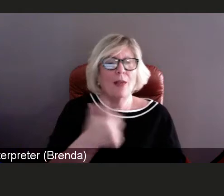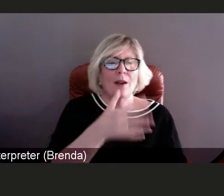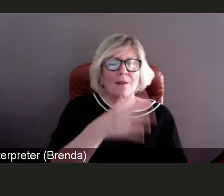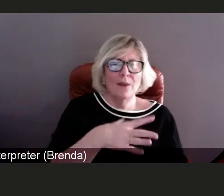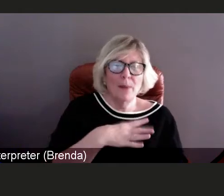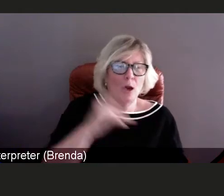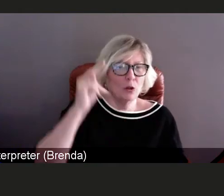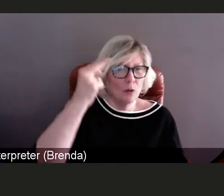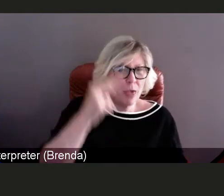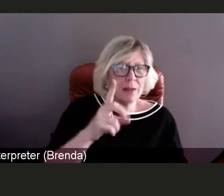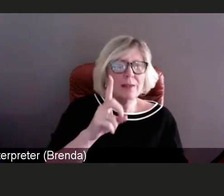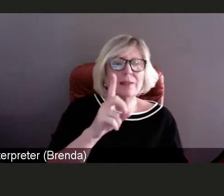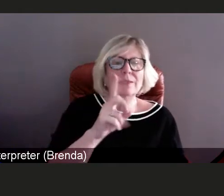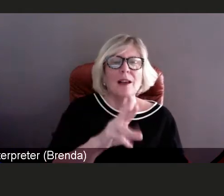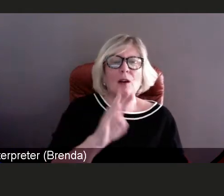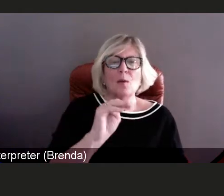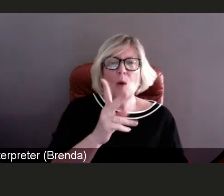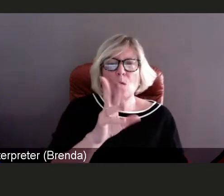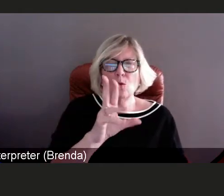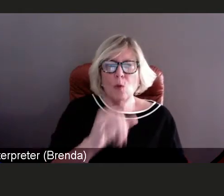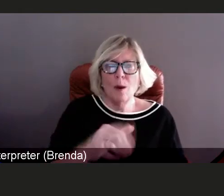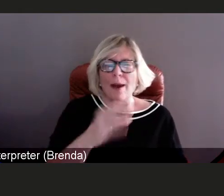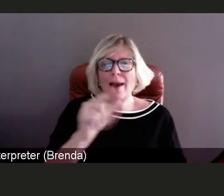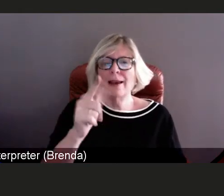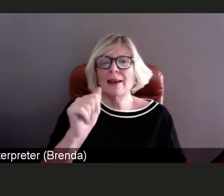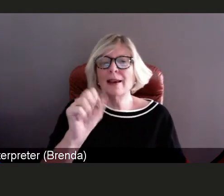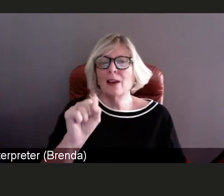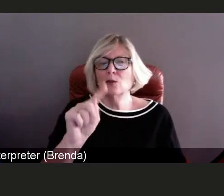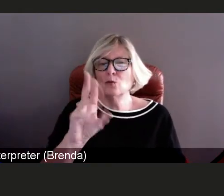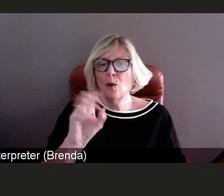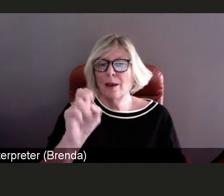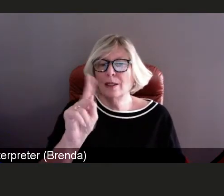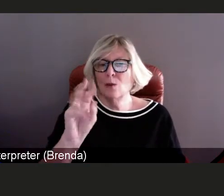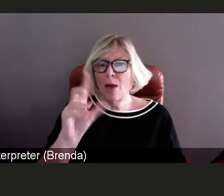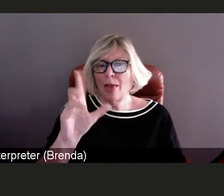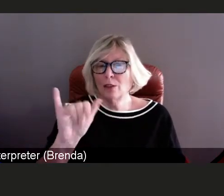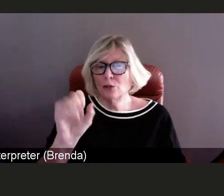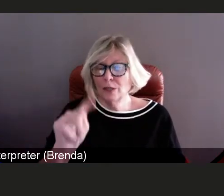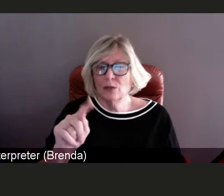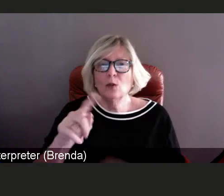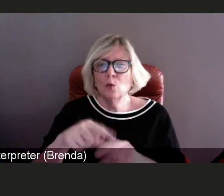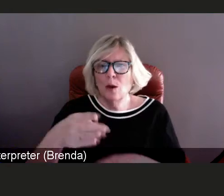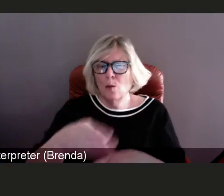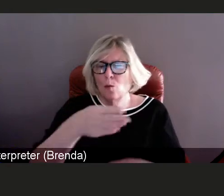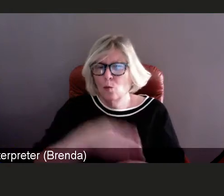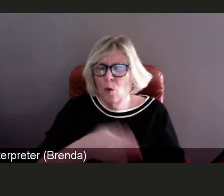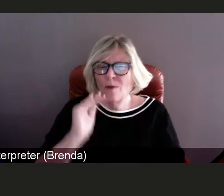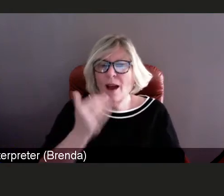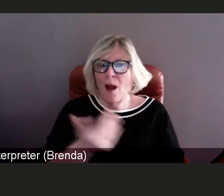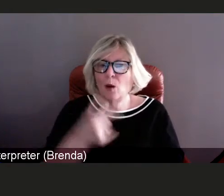a new gastroenterologist to support and improve upon all the GI services that we already have here,